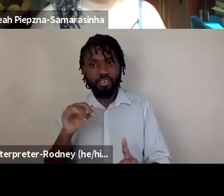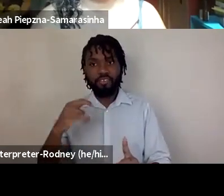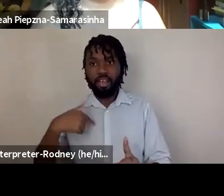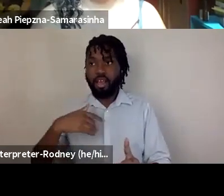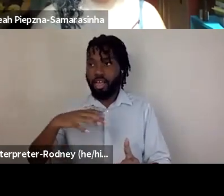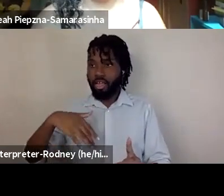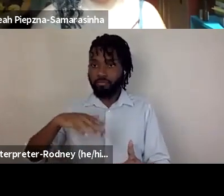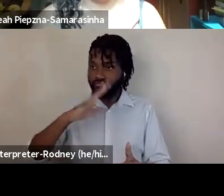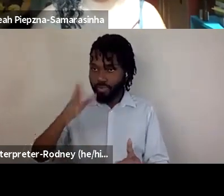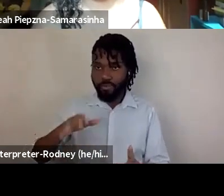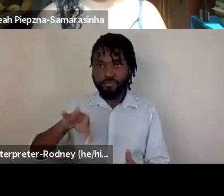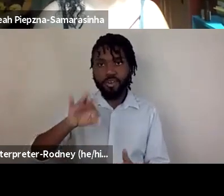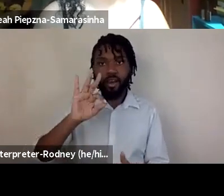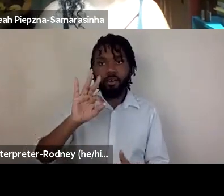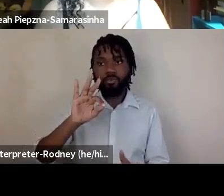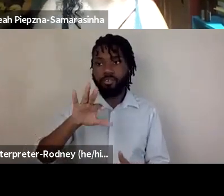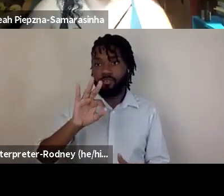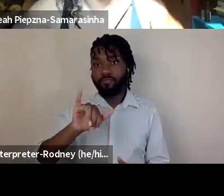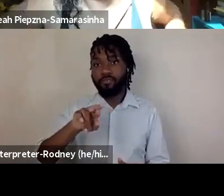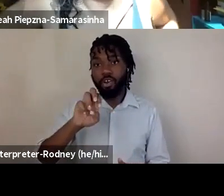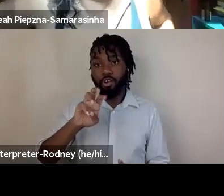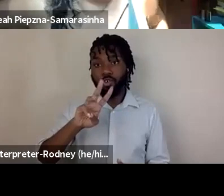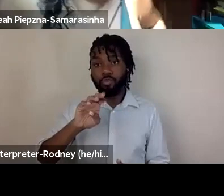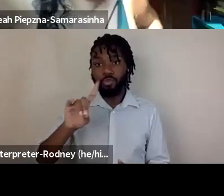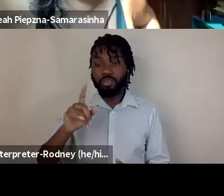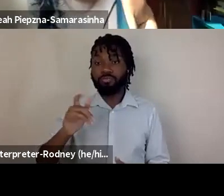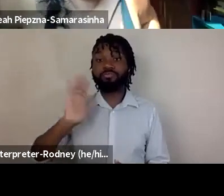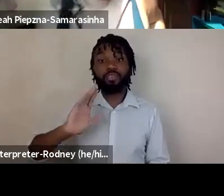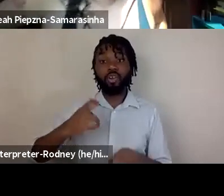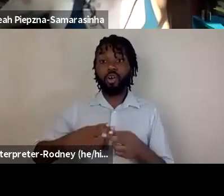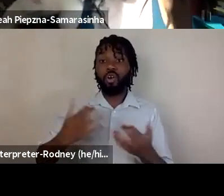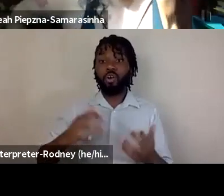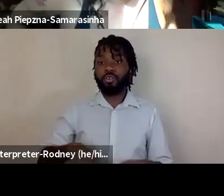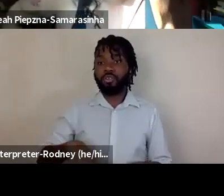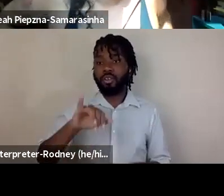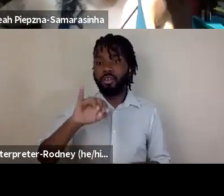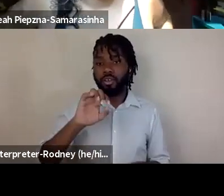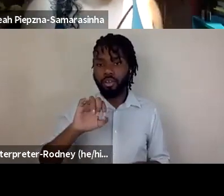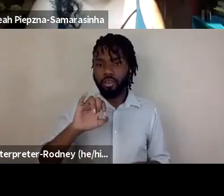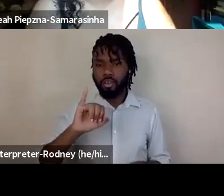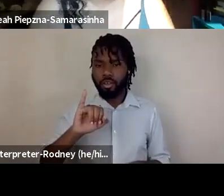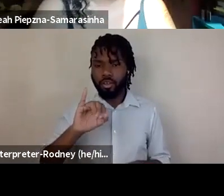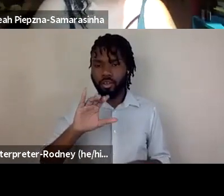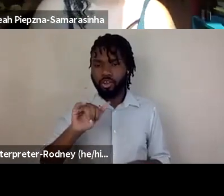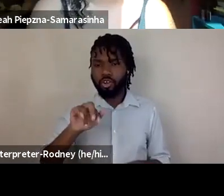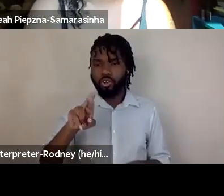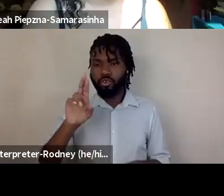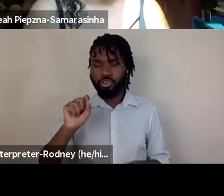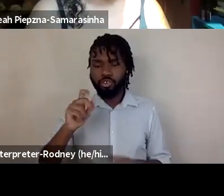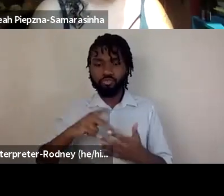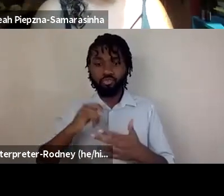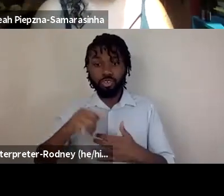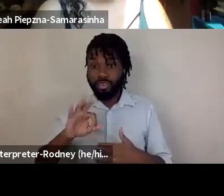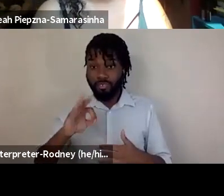which back when I found it was called the Icarus Project, I probably would not be alive today.